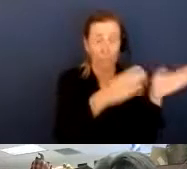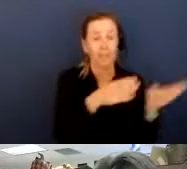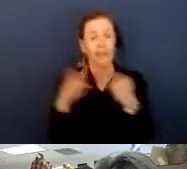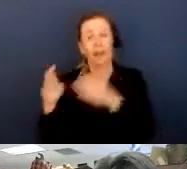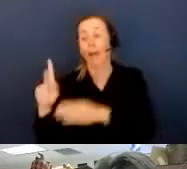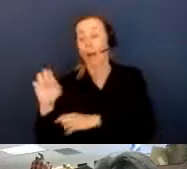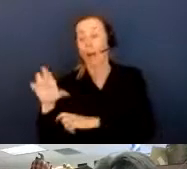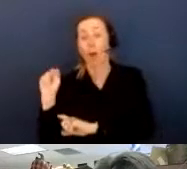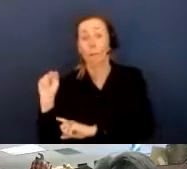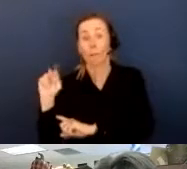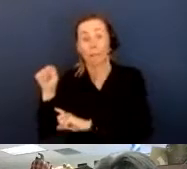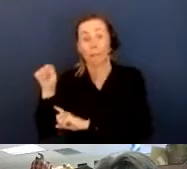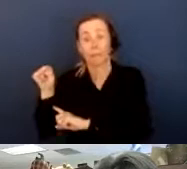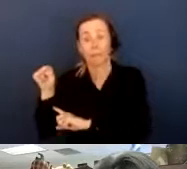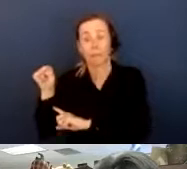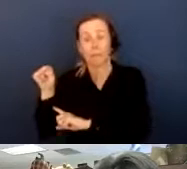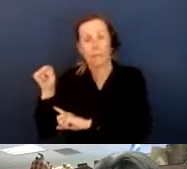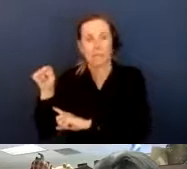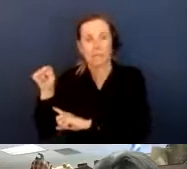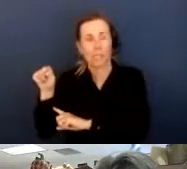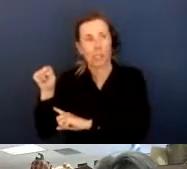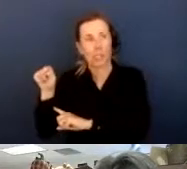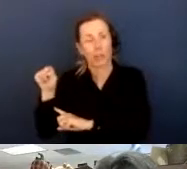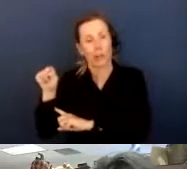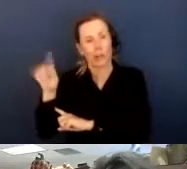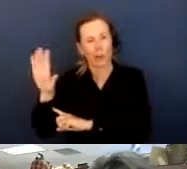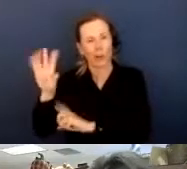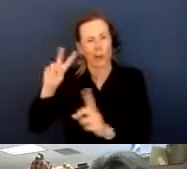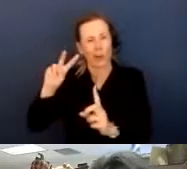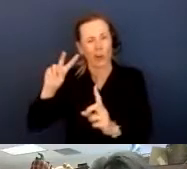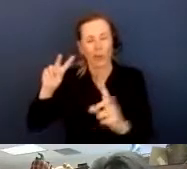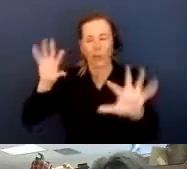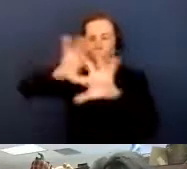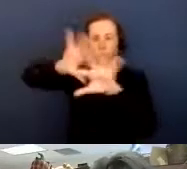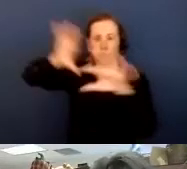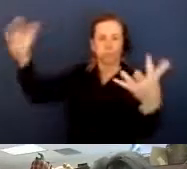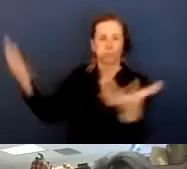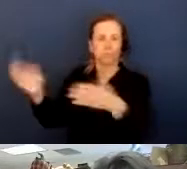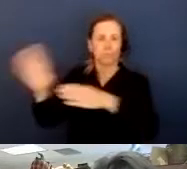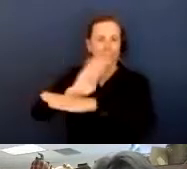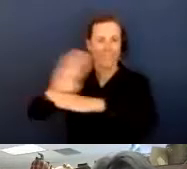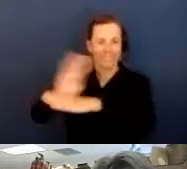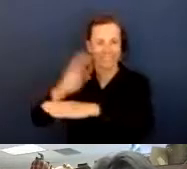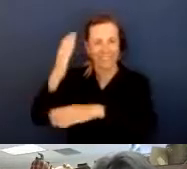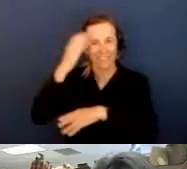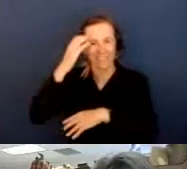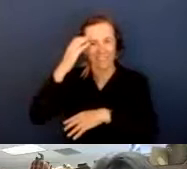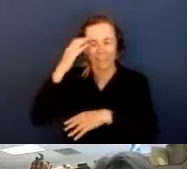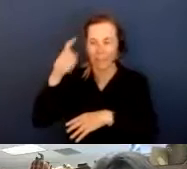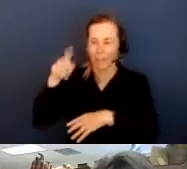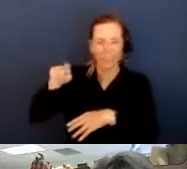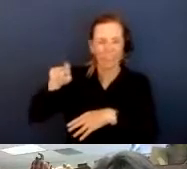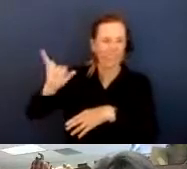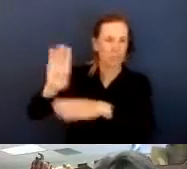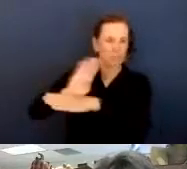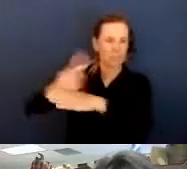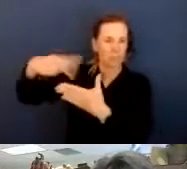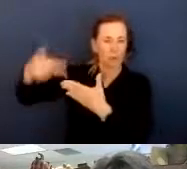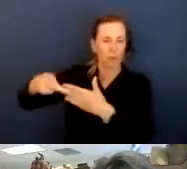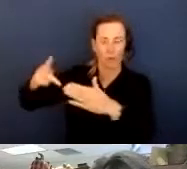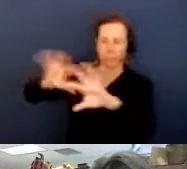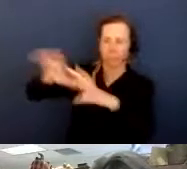Whereas Karmen's responsibility is overseeing the whole program and business operations, ya know?